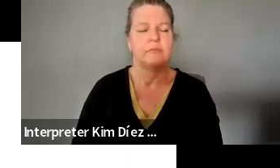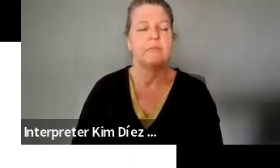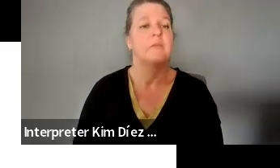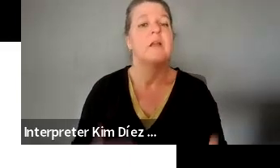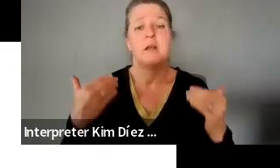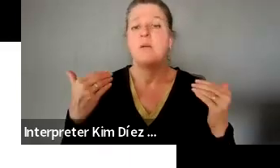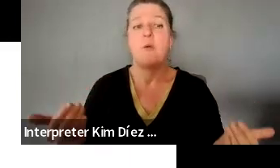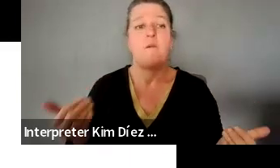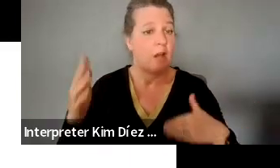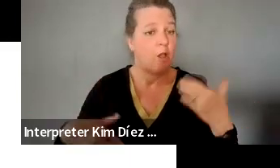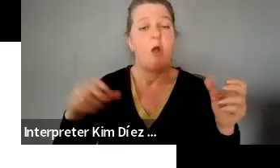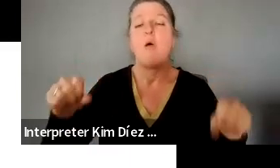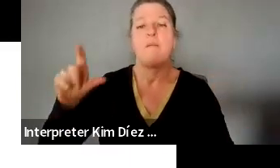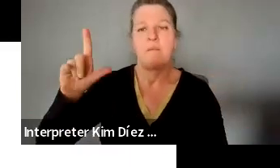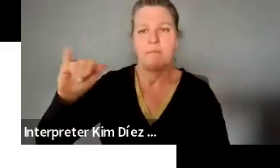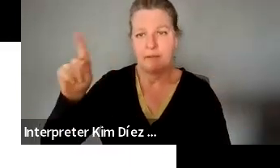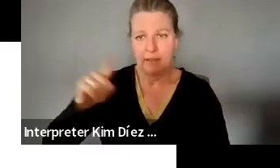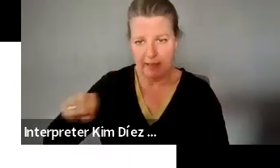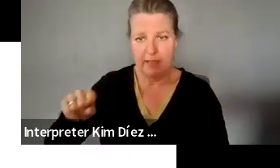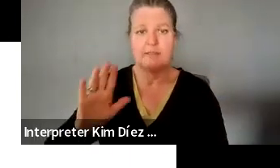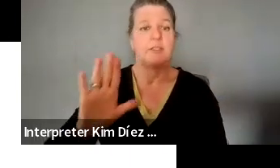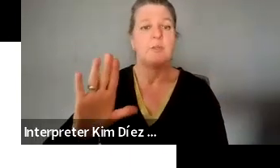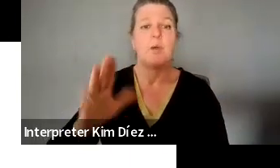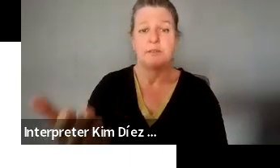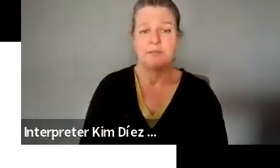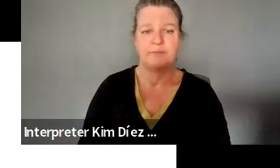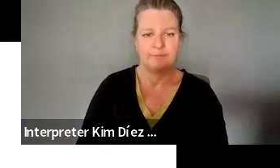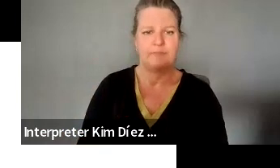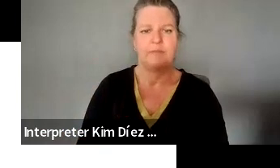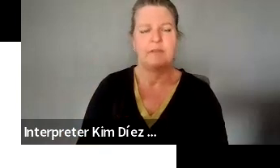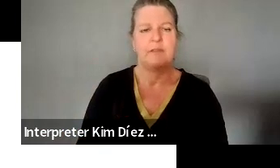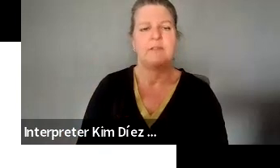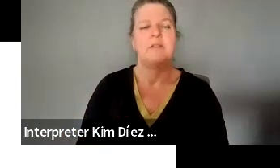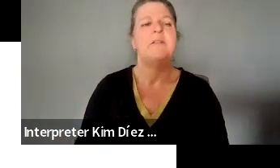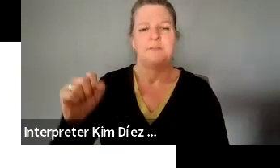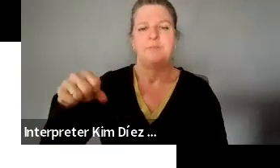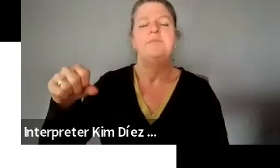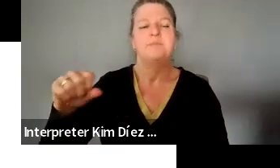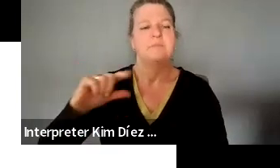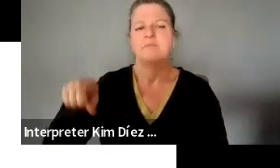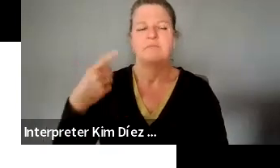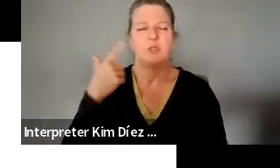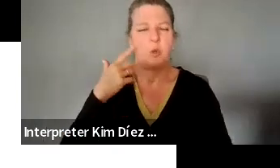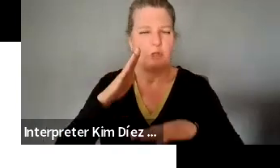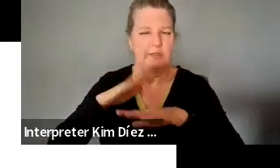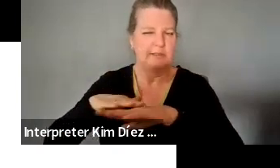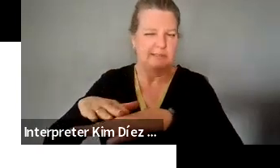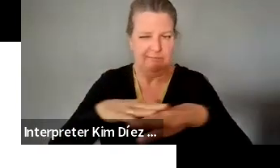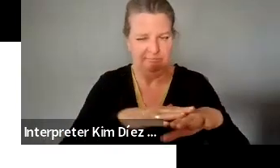Oh, yep, Liz, this is yours, very important topic. [Liz] So just a heads up before the next,